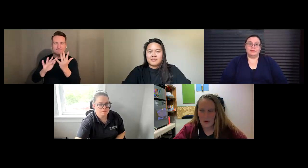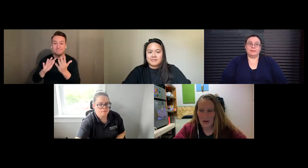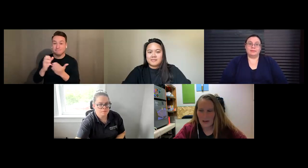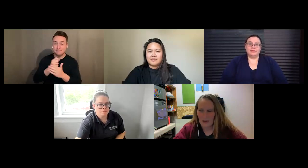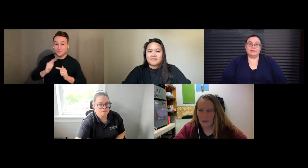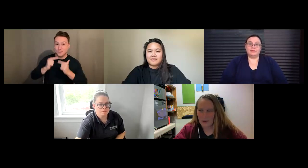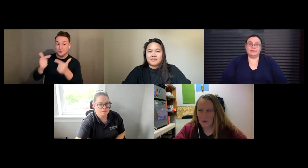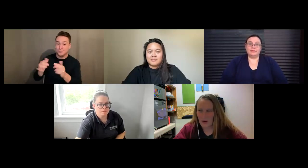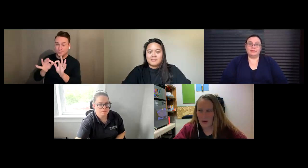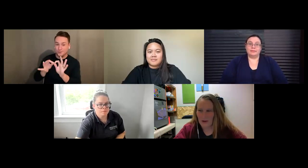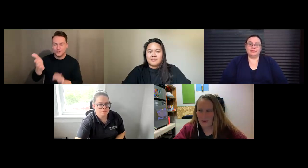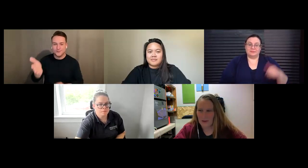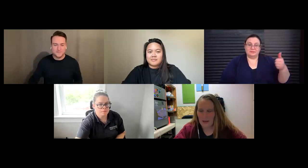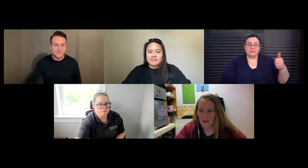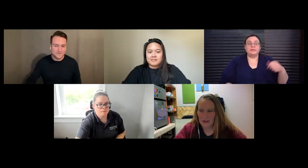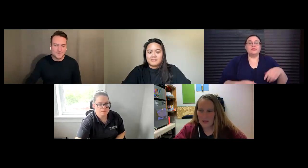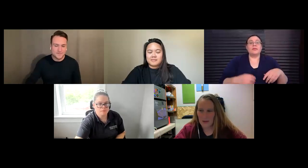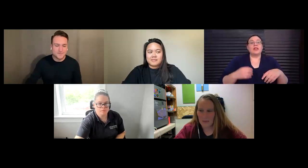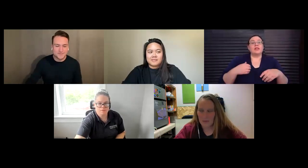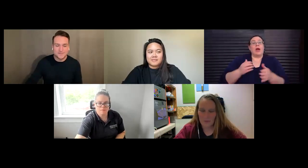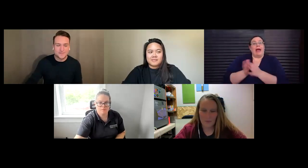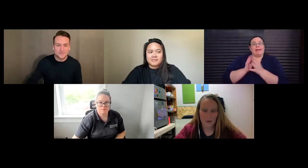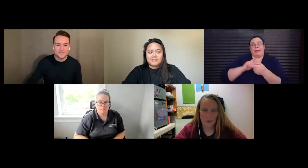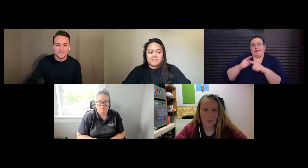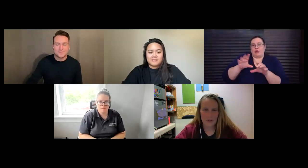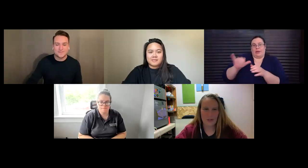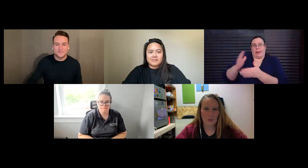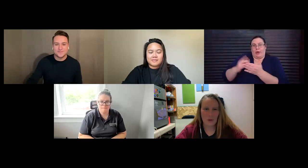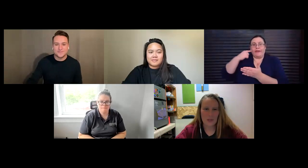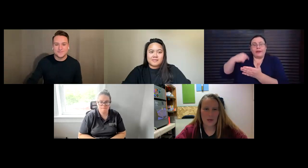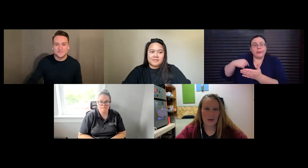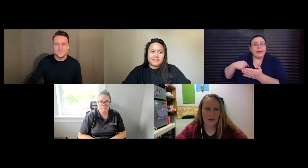So I'll have her do that.